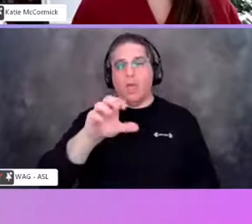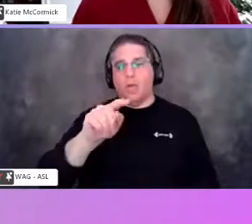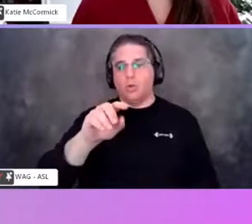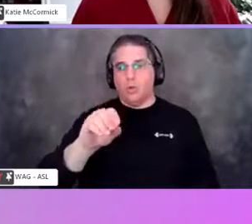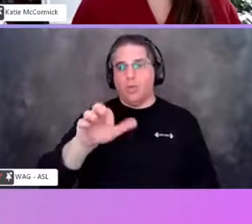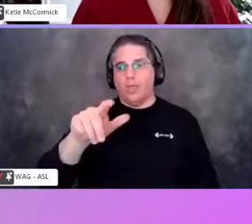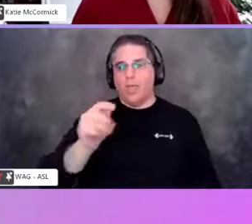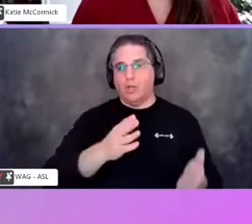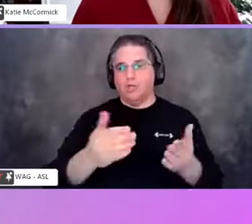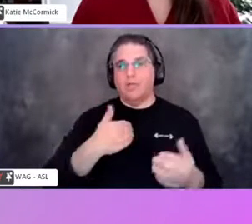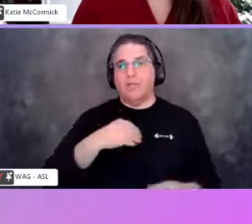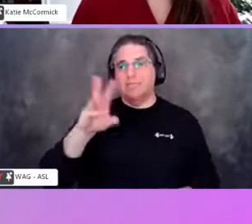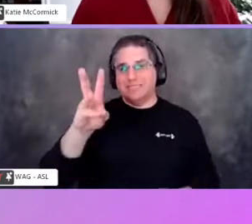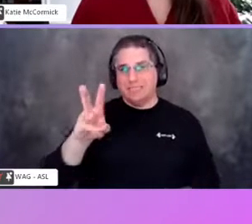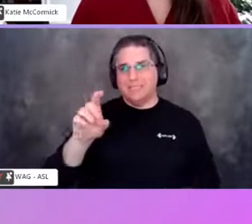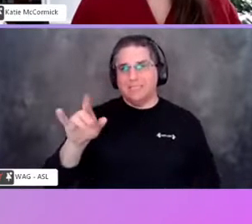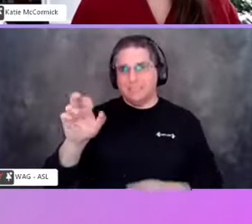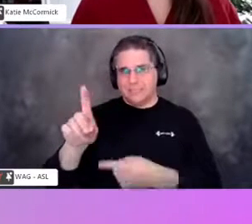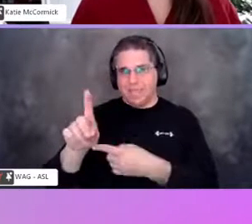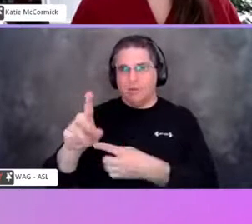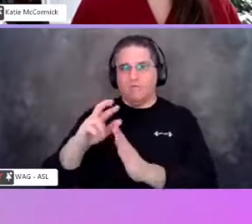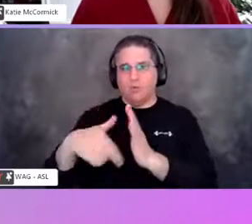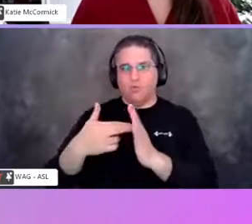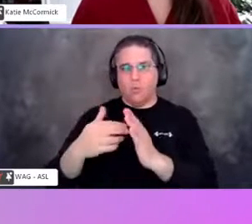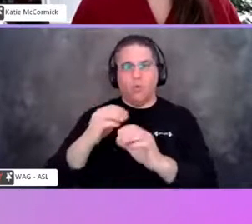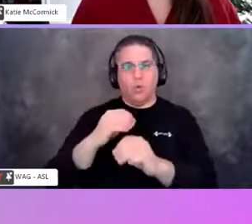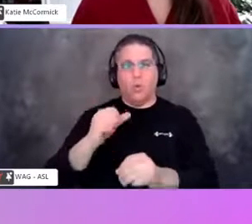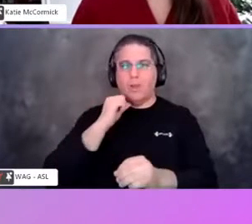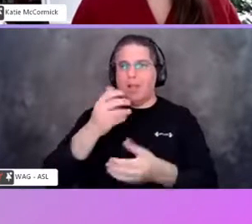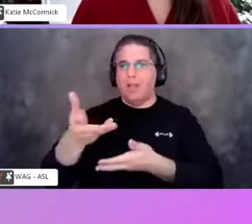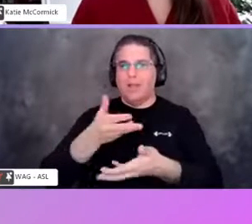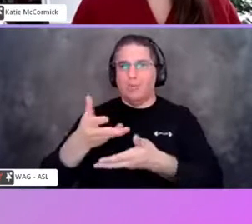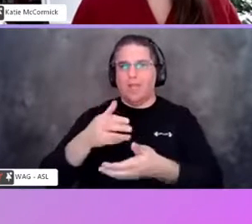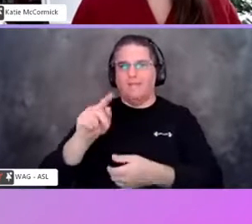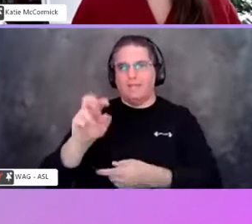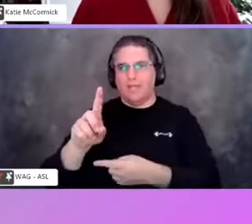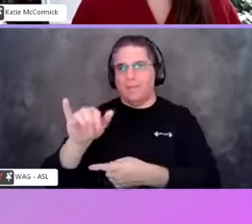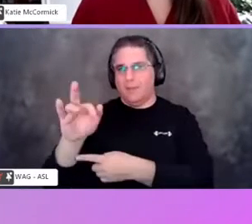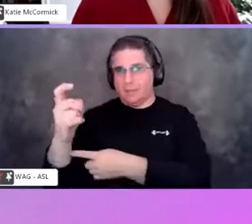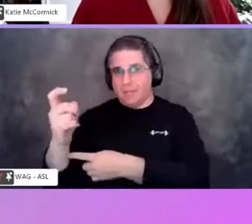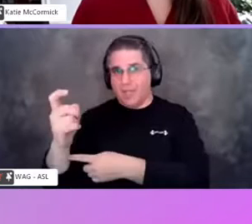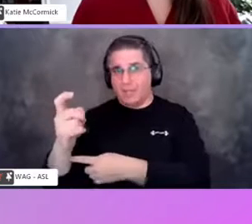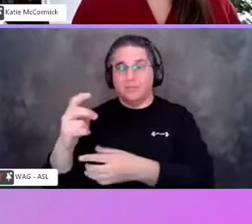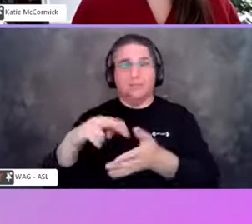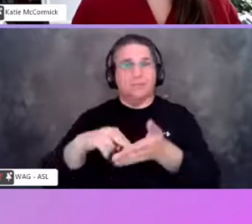that to our disability software. An example of what we're reporting is arctic cat